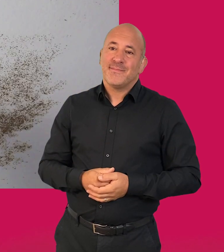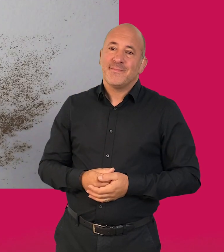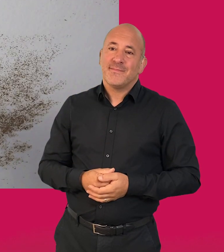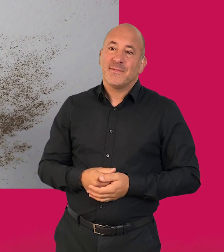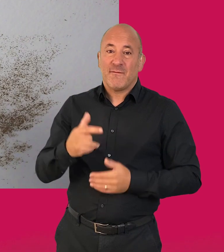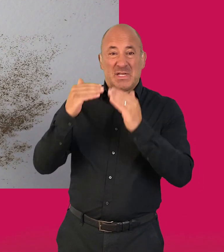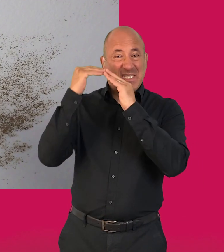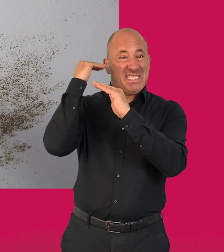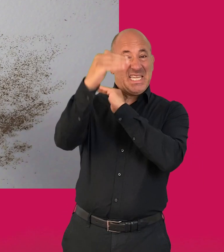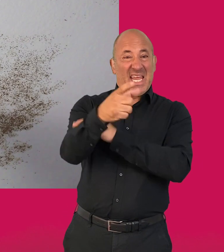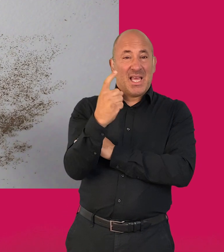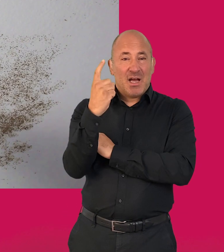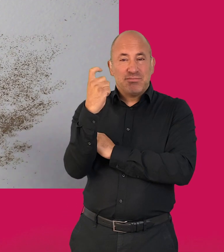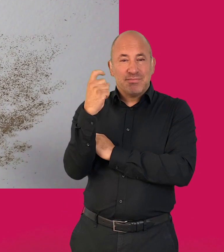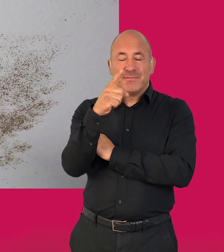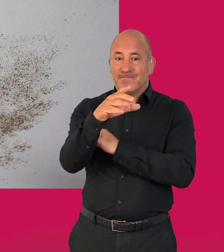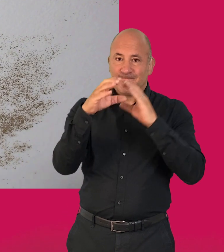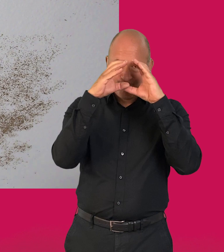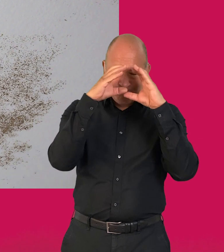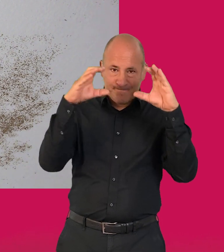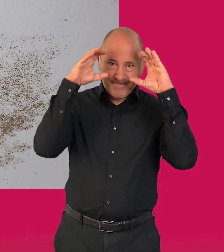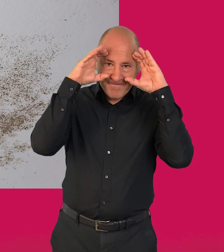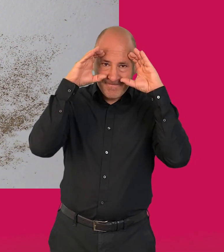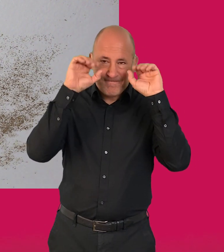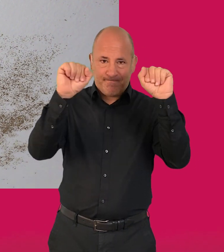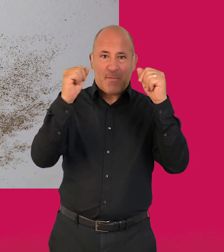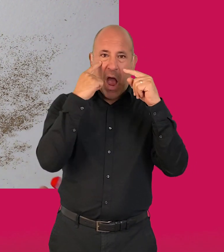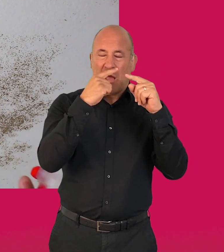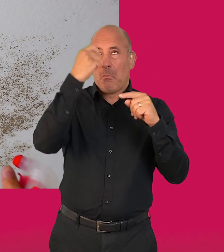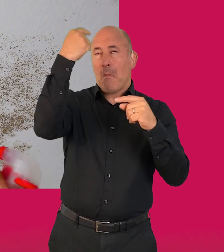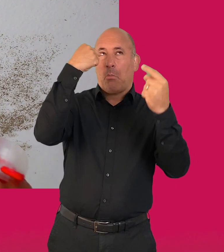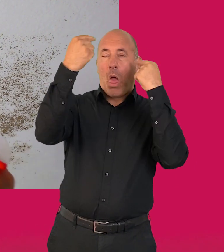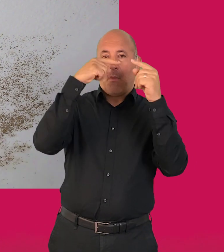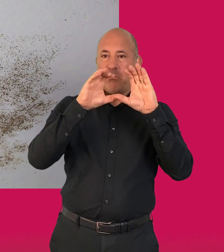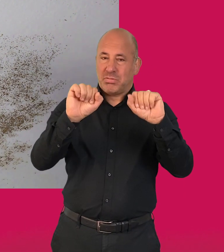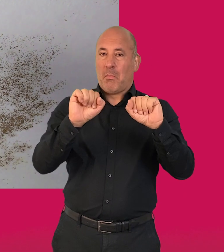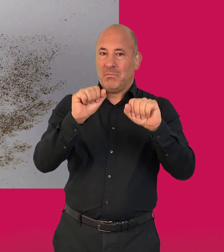If you use the mould spray on a ceiling remember to wear goggles to protect your eyes from any drips.